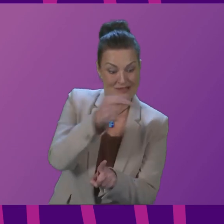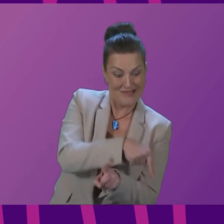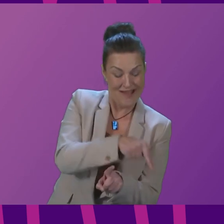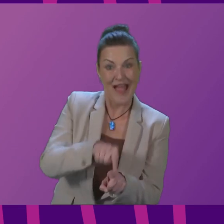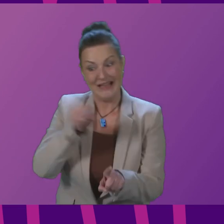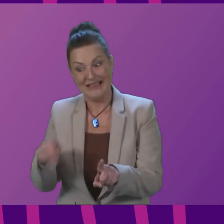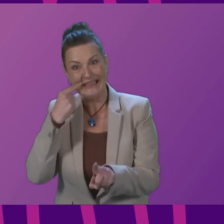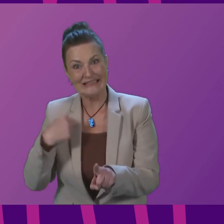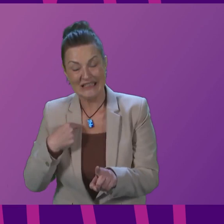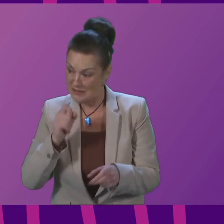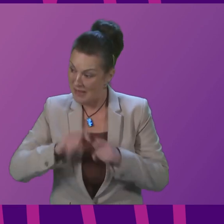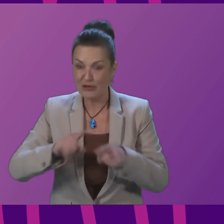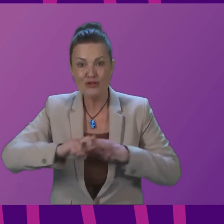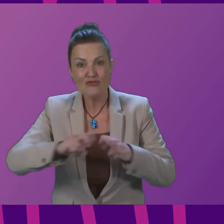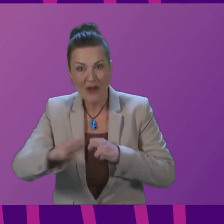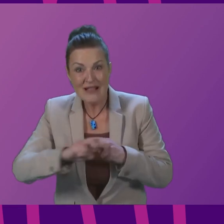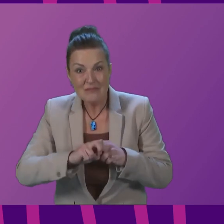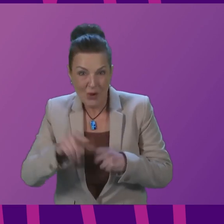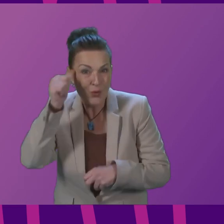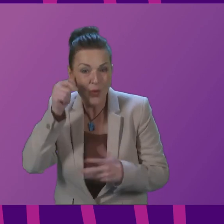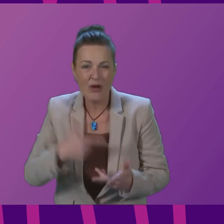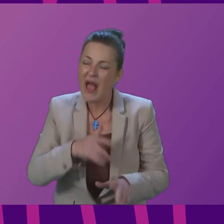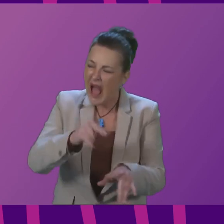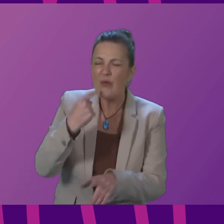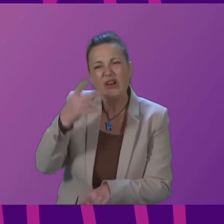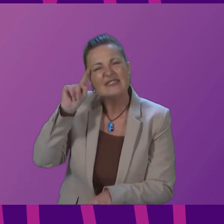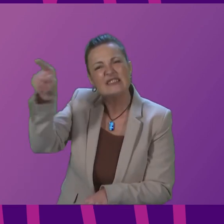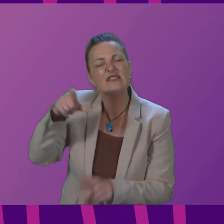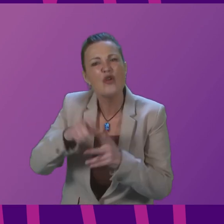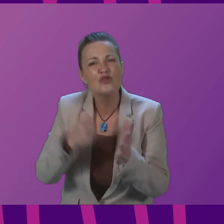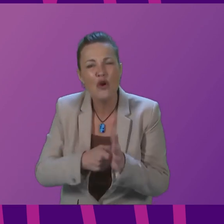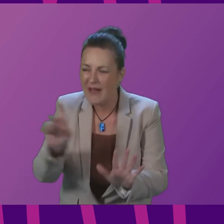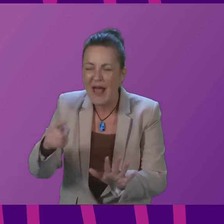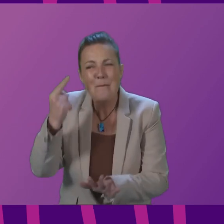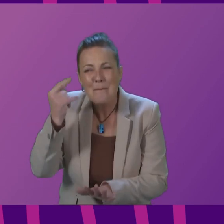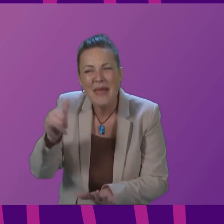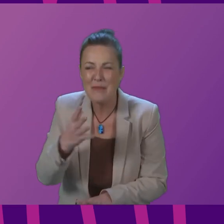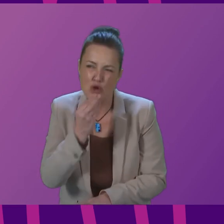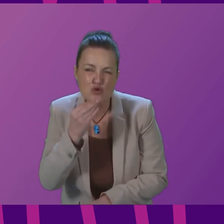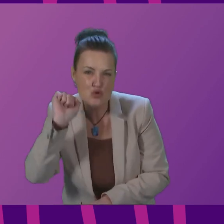I suggest to Douglas Ross that it might be a good use of his time to read the 200 documents—the